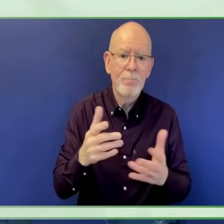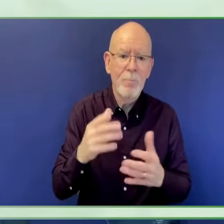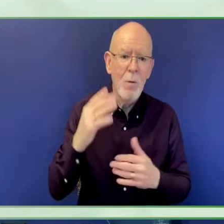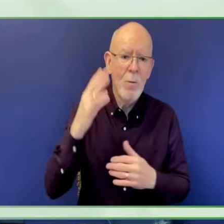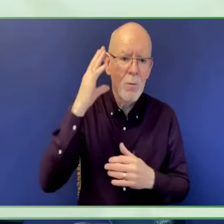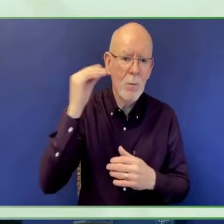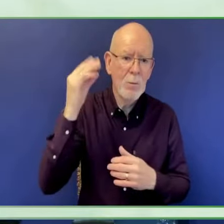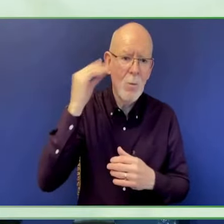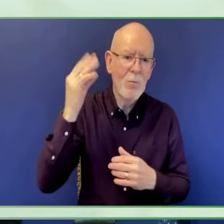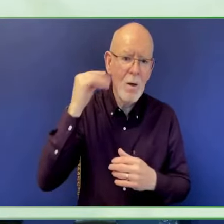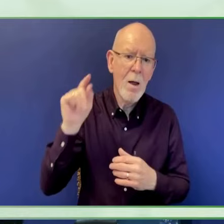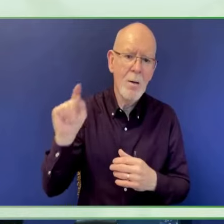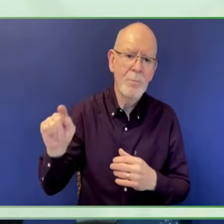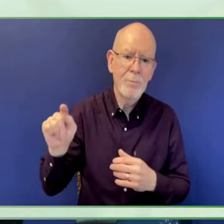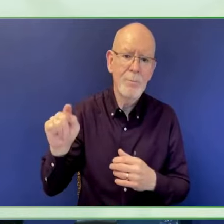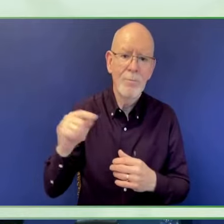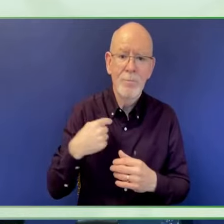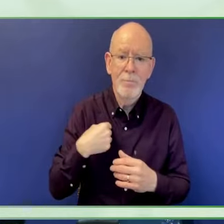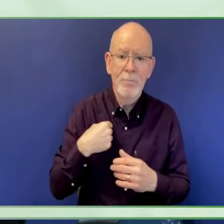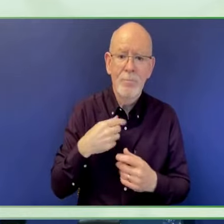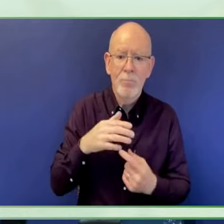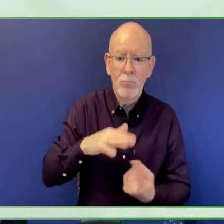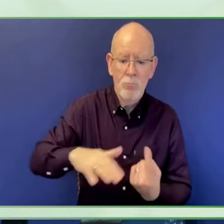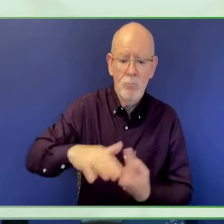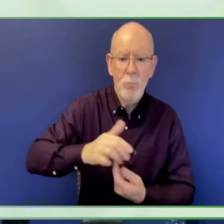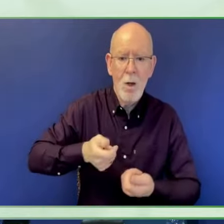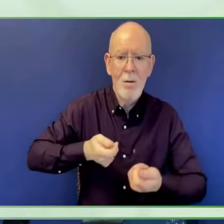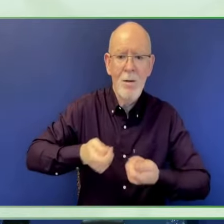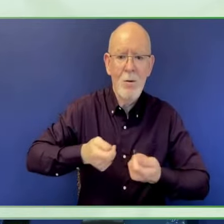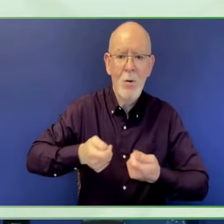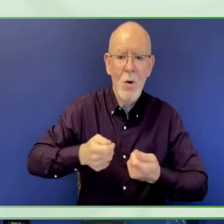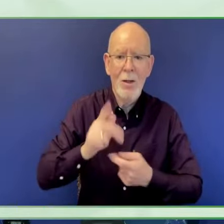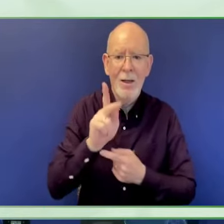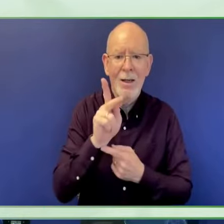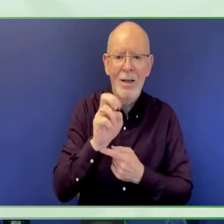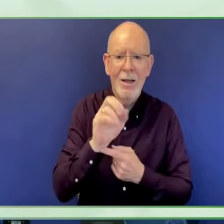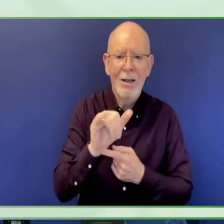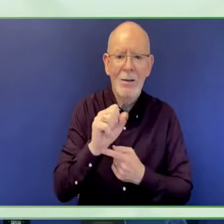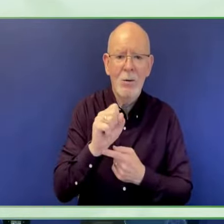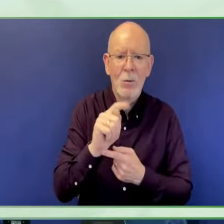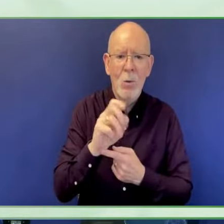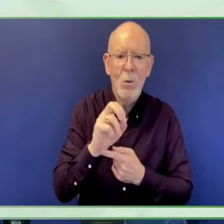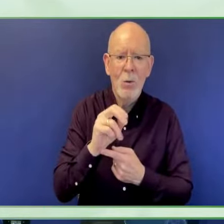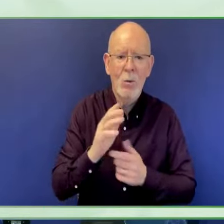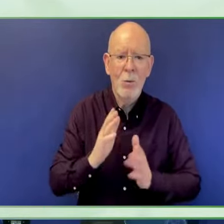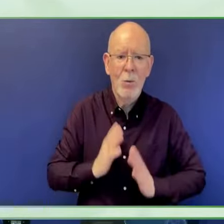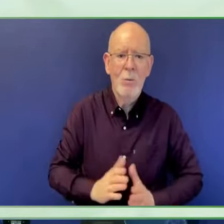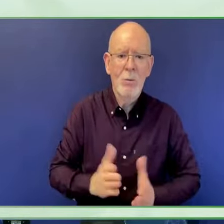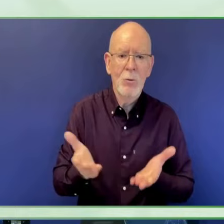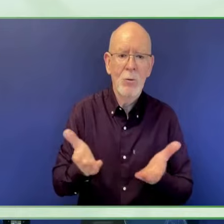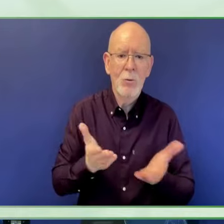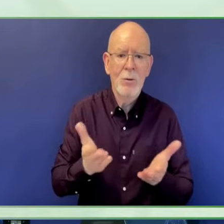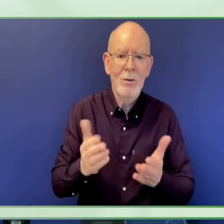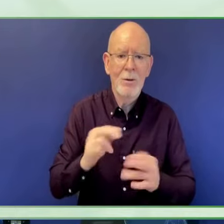definitely a huge issue for my organisations because we involved